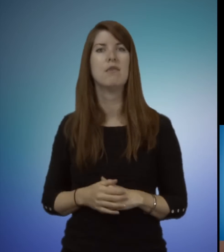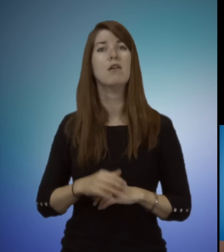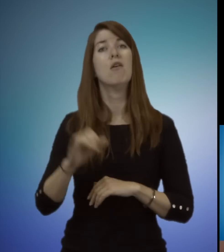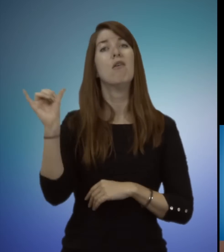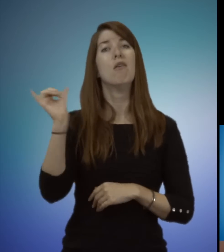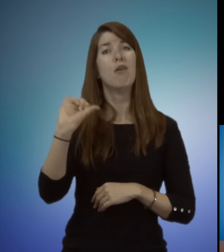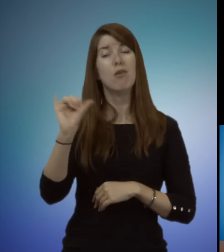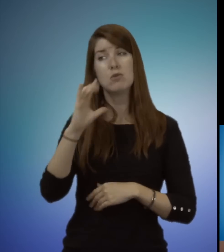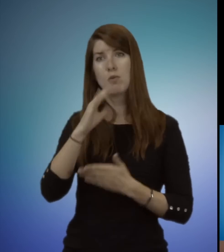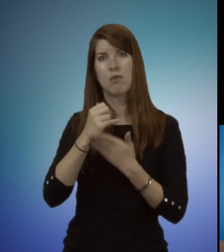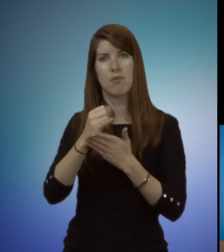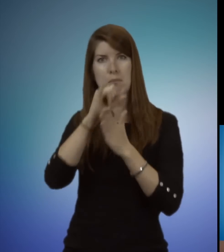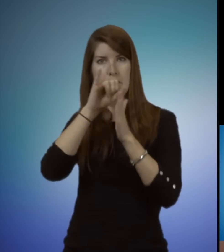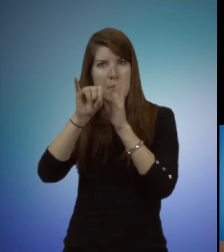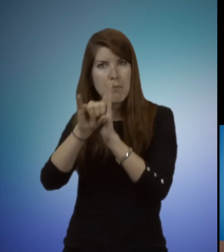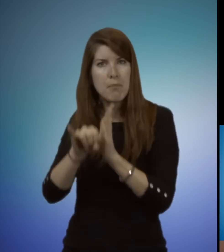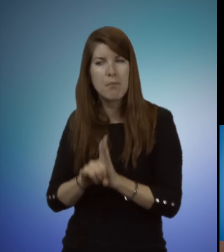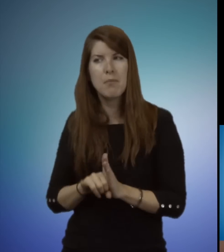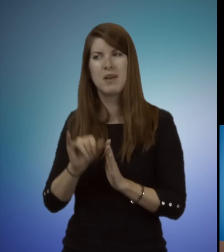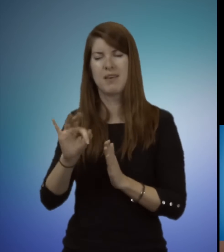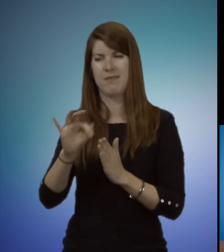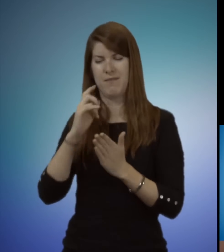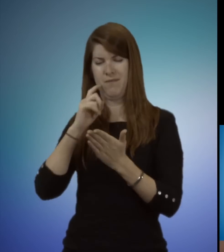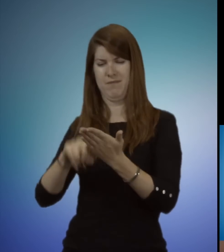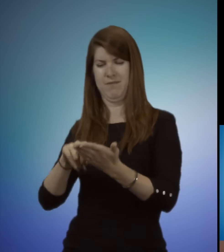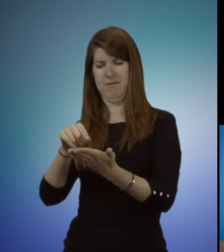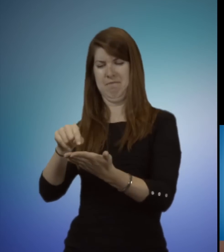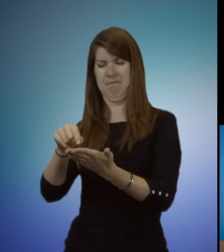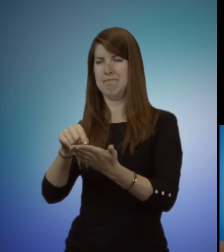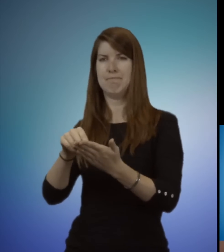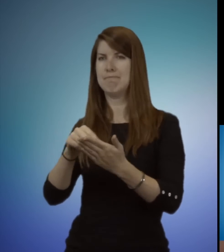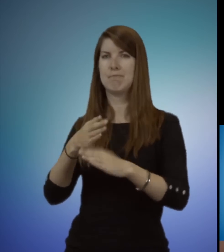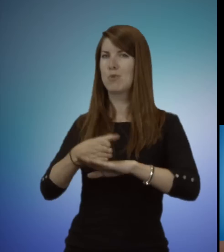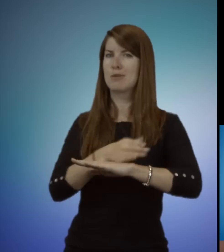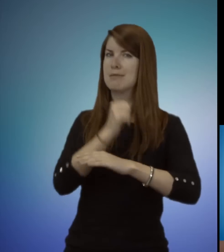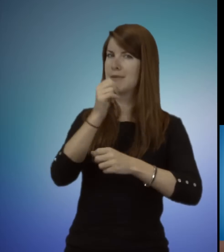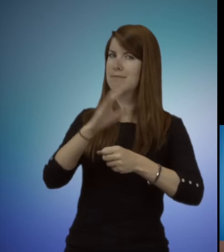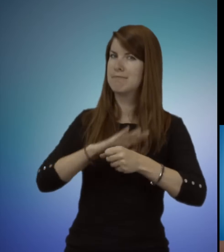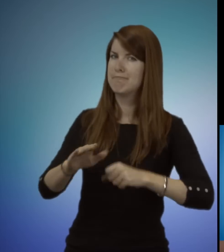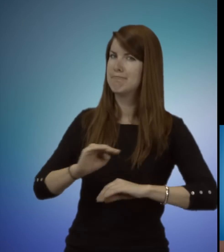but also it will help you identify areas where maybe progress wasn't sufficient and you need